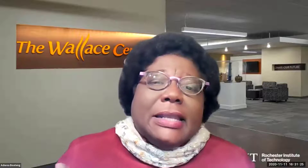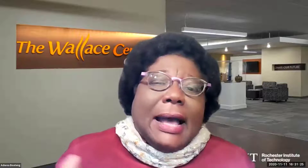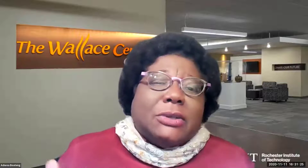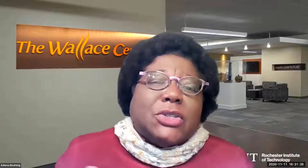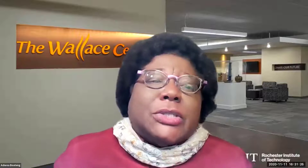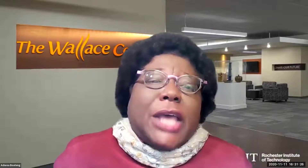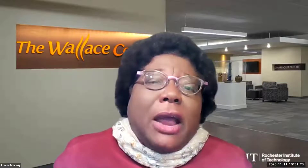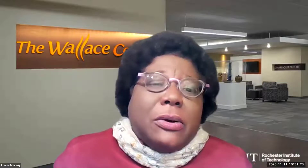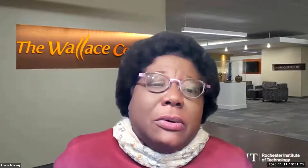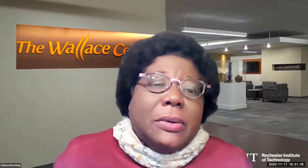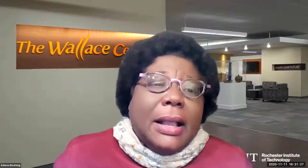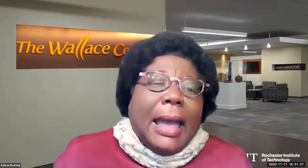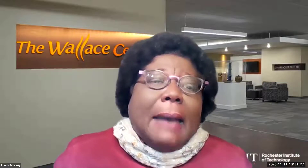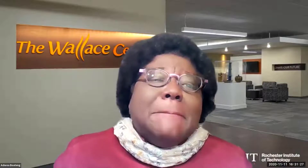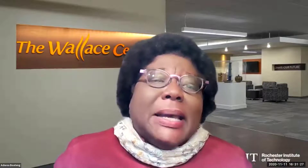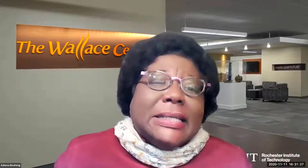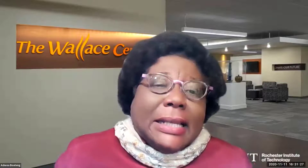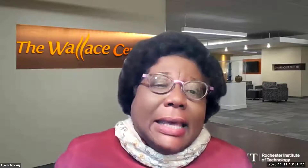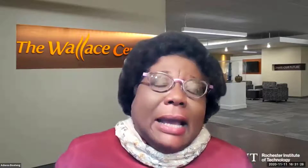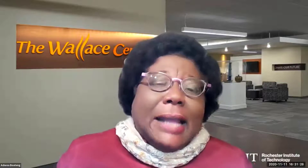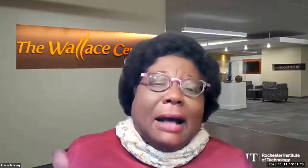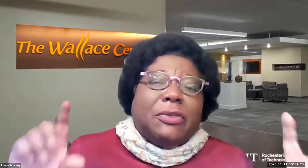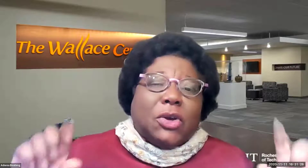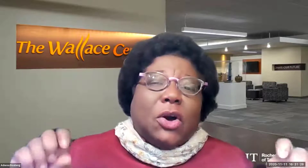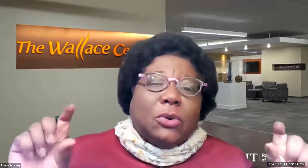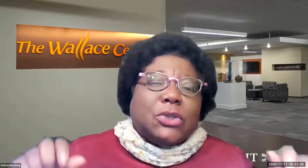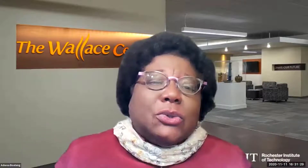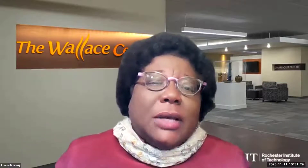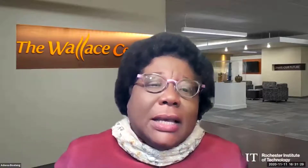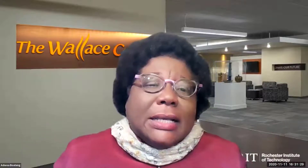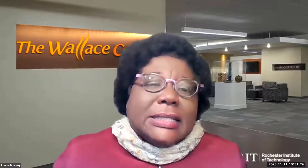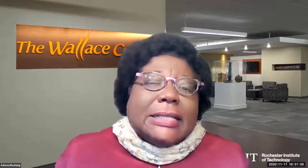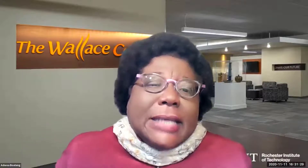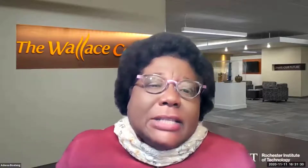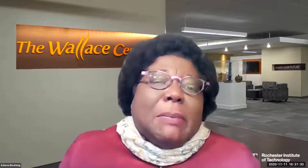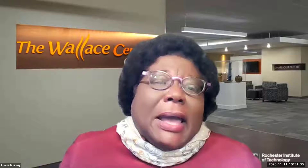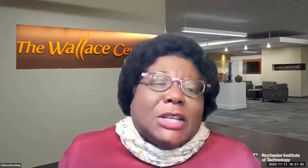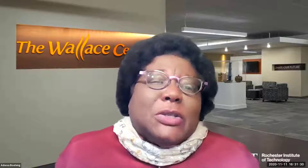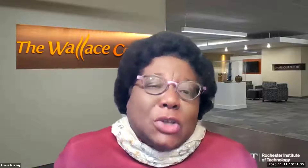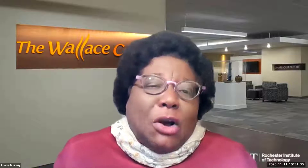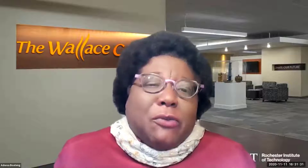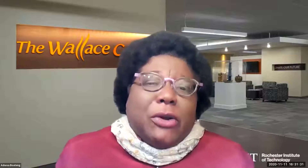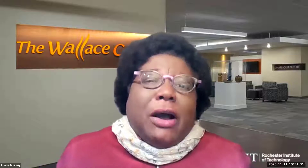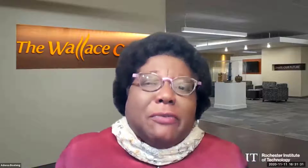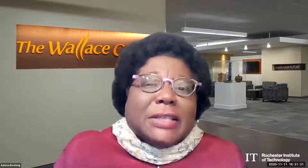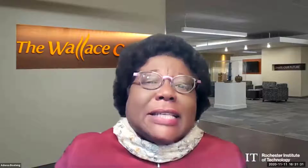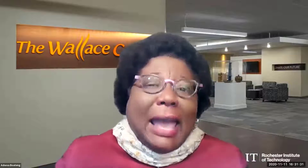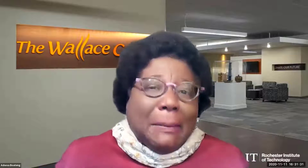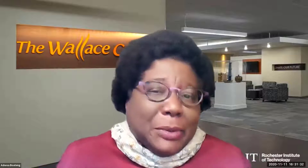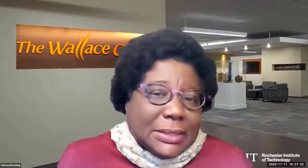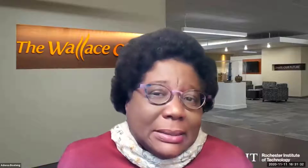citation management software on this campus.